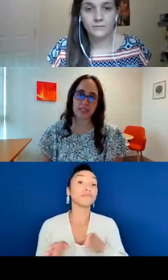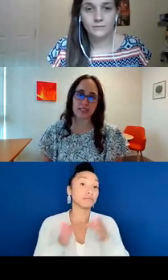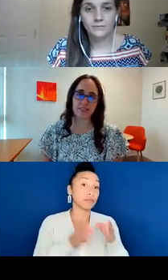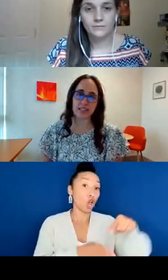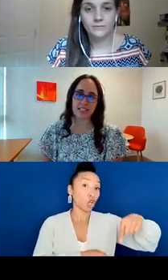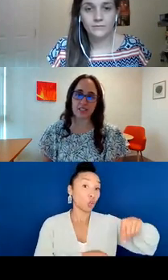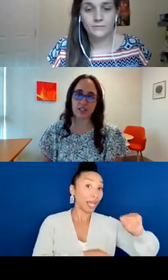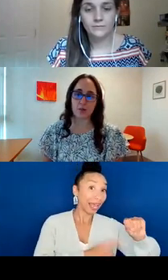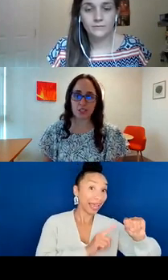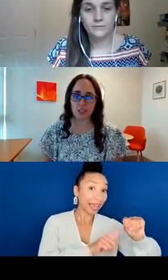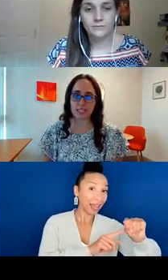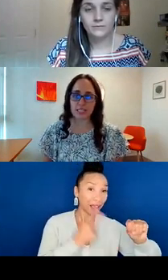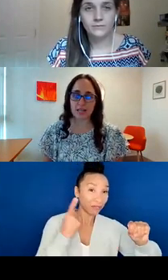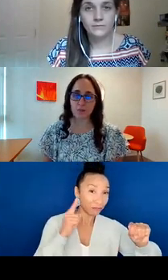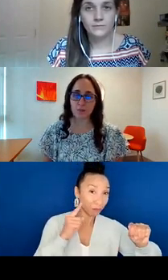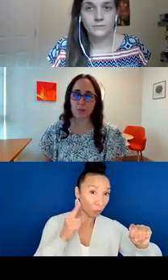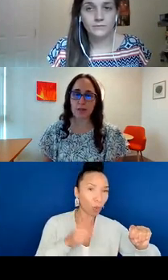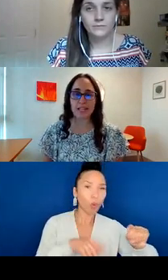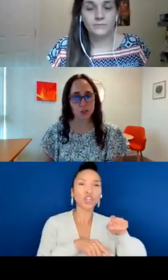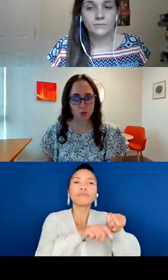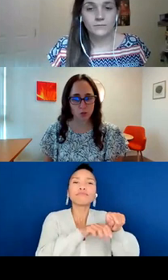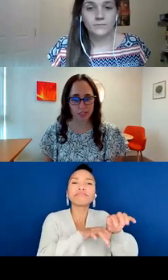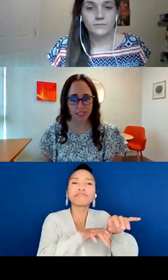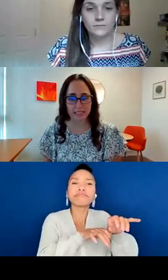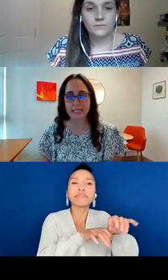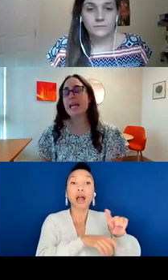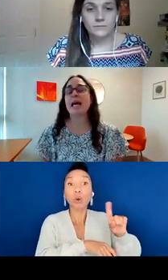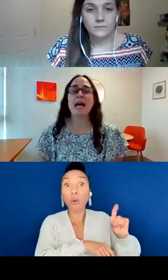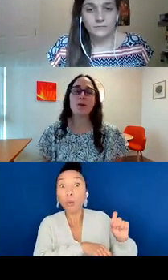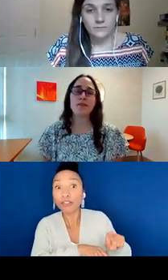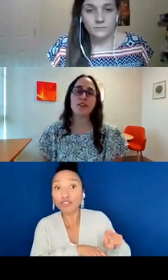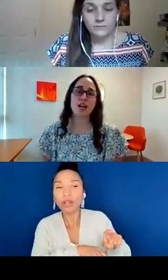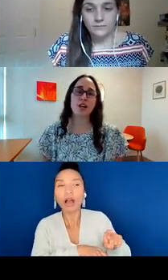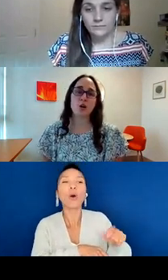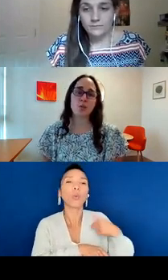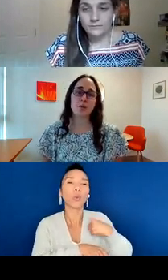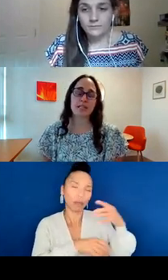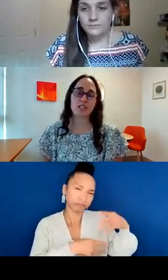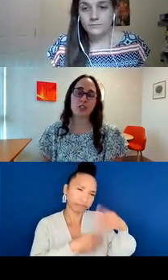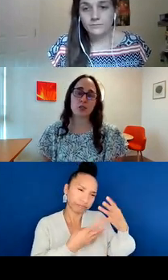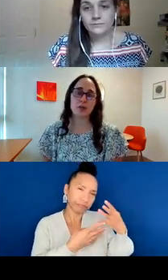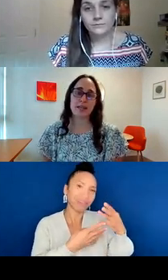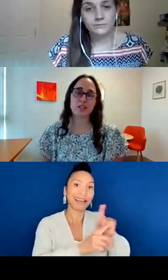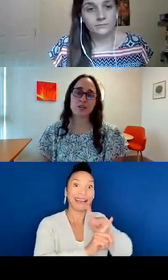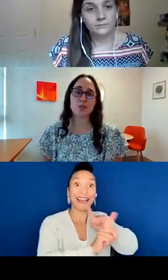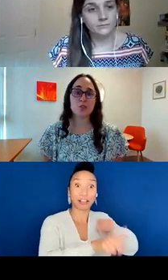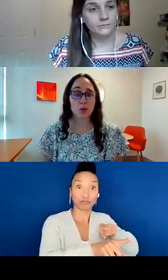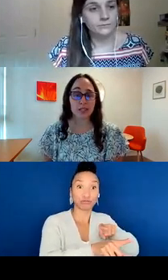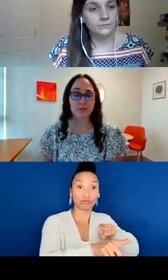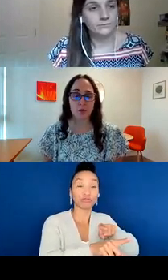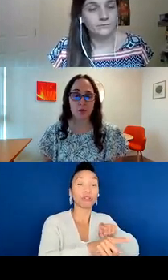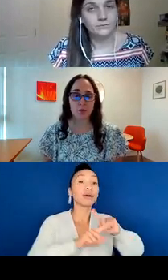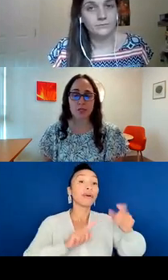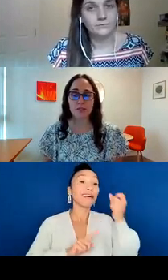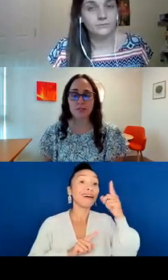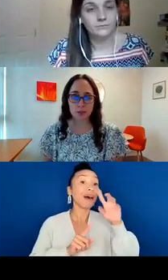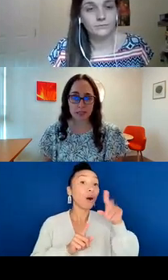is where you can give us your questions and we will answer the questions. However, our hope is to answer the majority of those